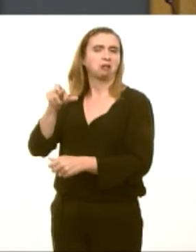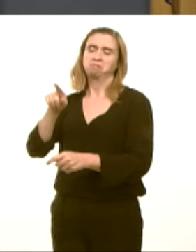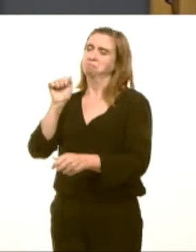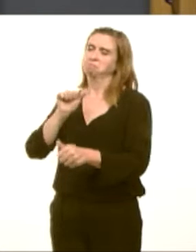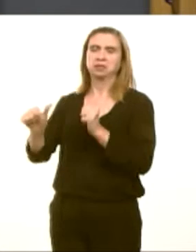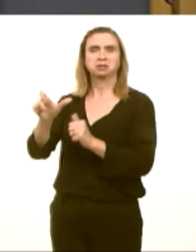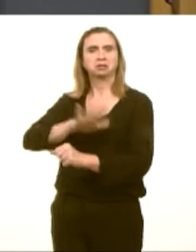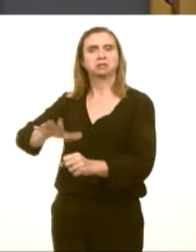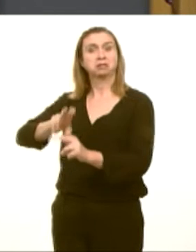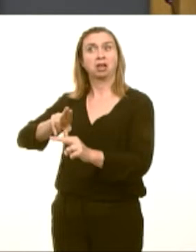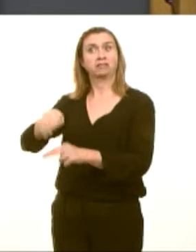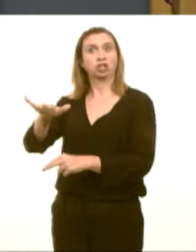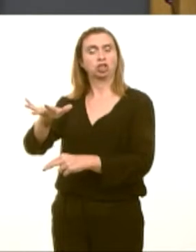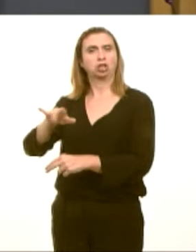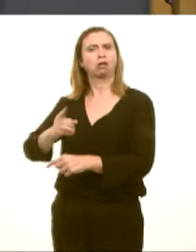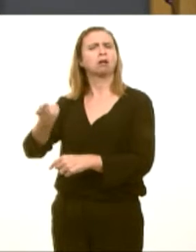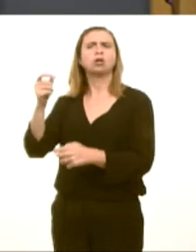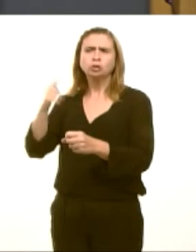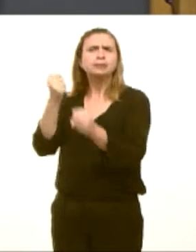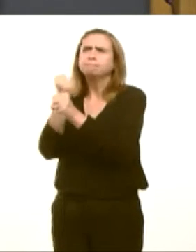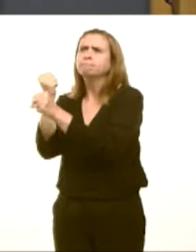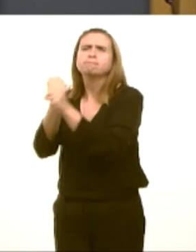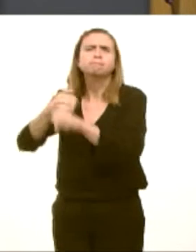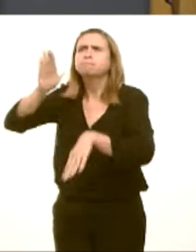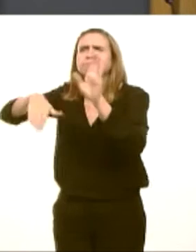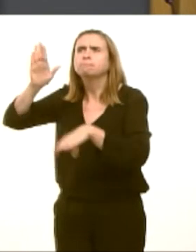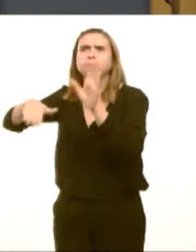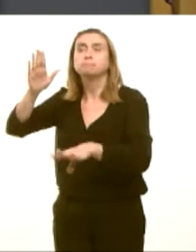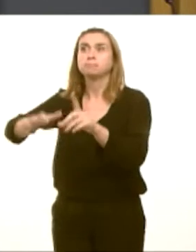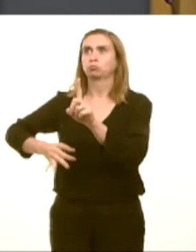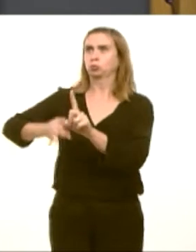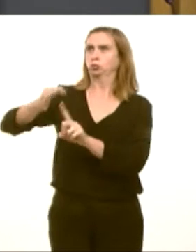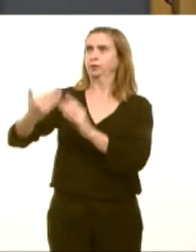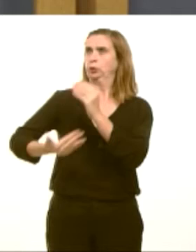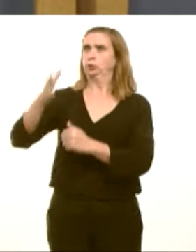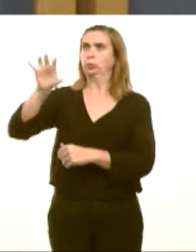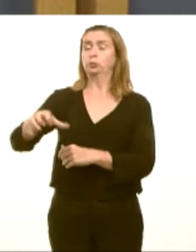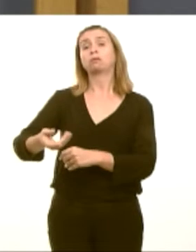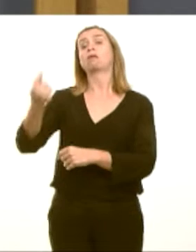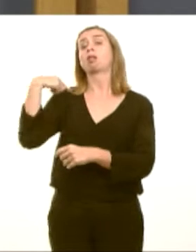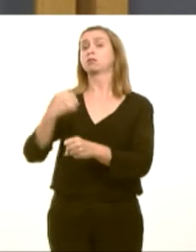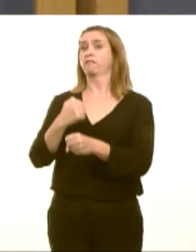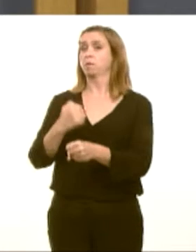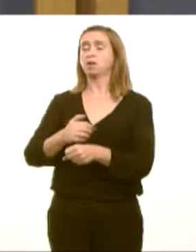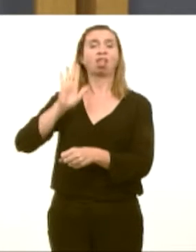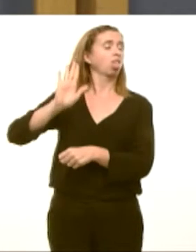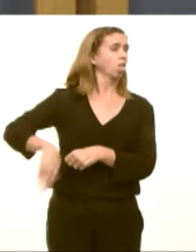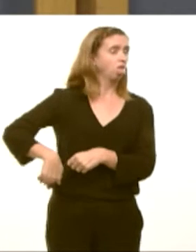previous administration? People locally are really enthusiastic about the way in which this is happening, because